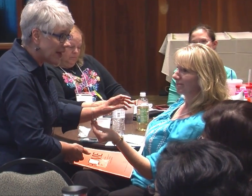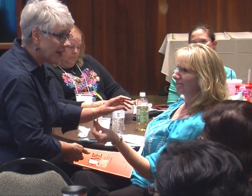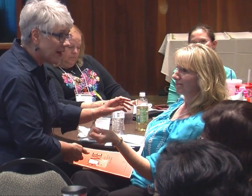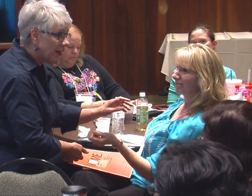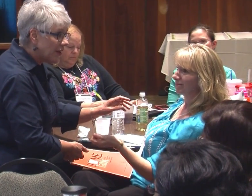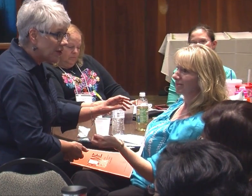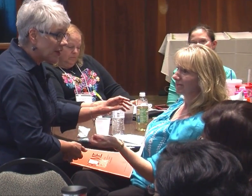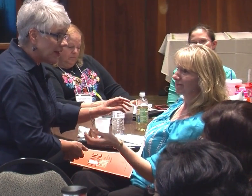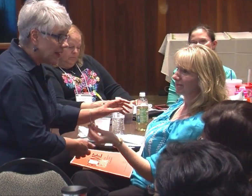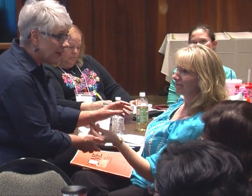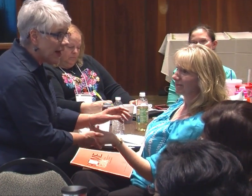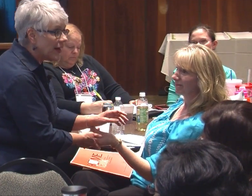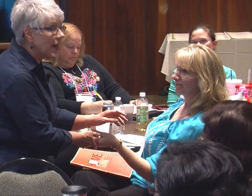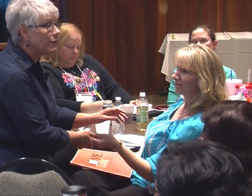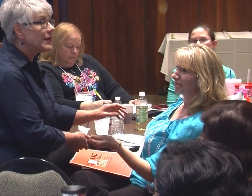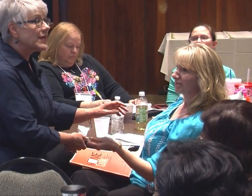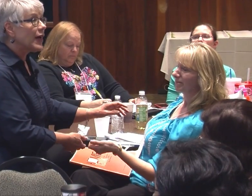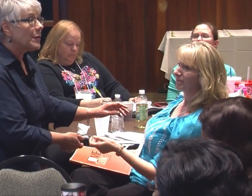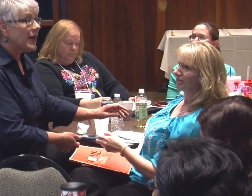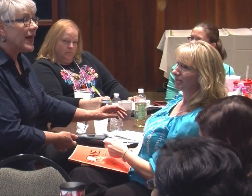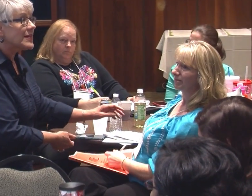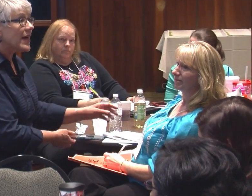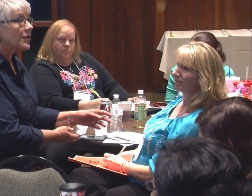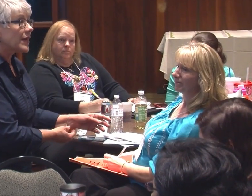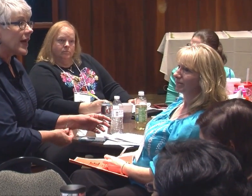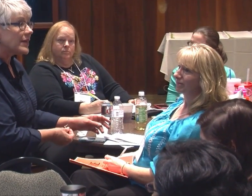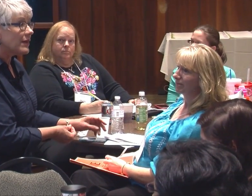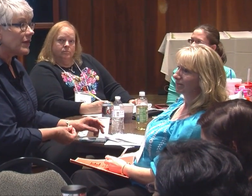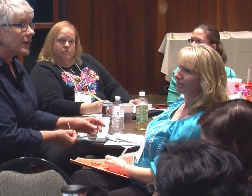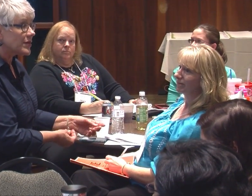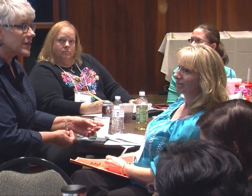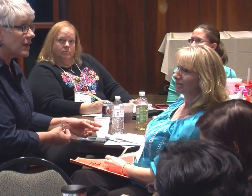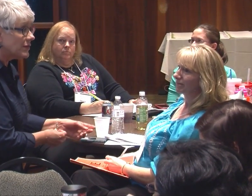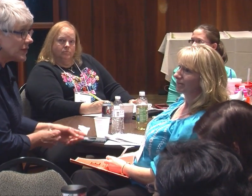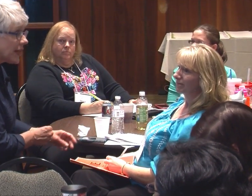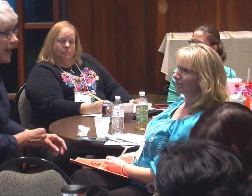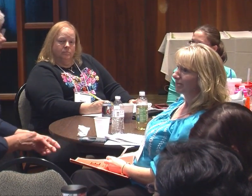You're going to need that every time, and that's how you're going to identify yourself.